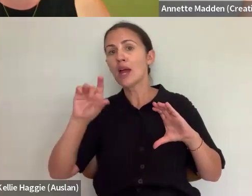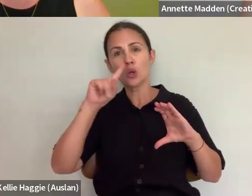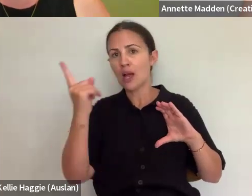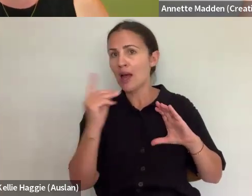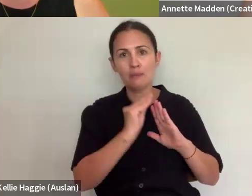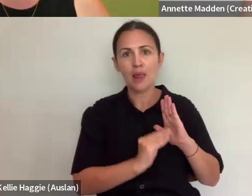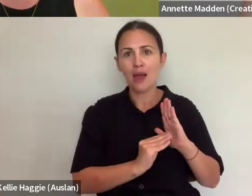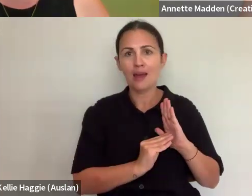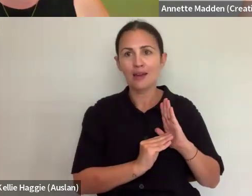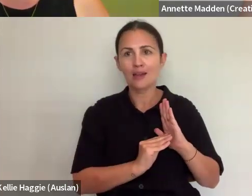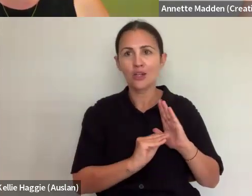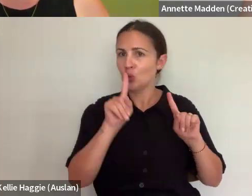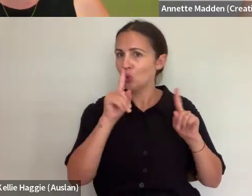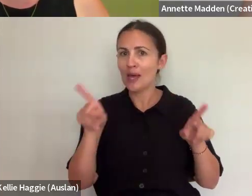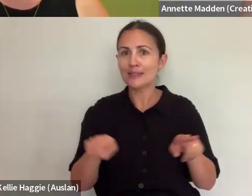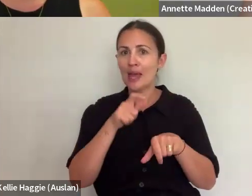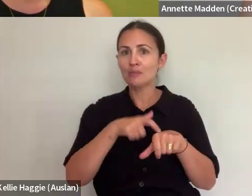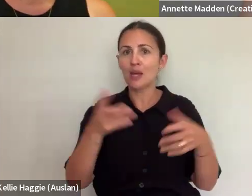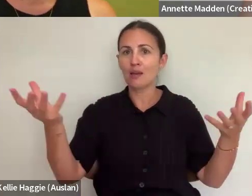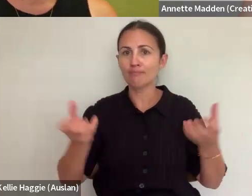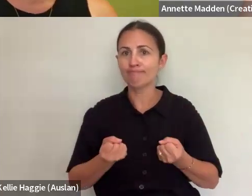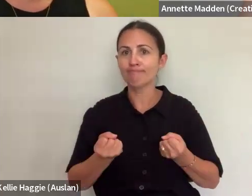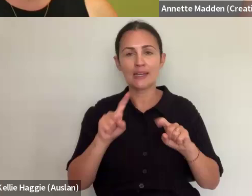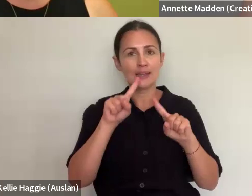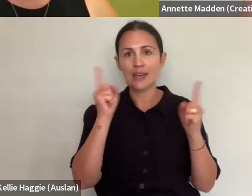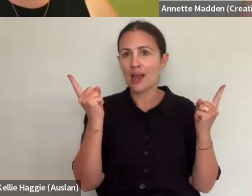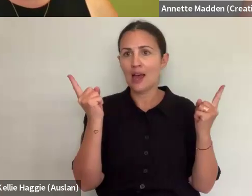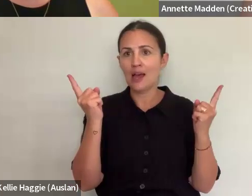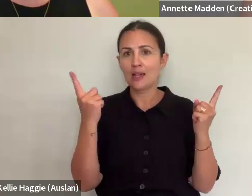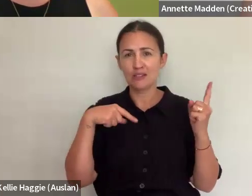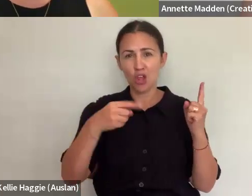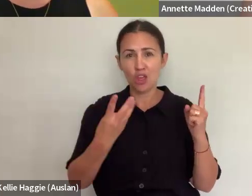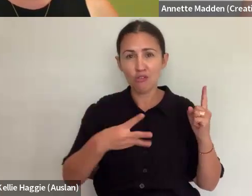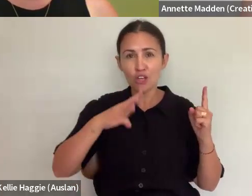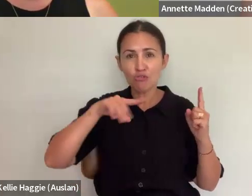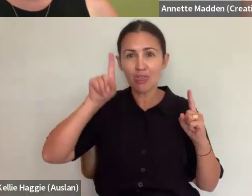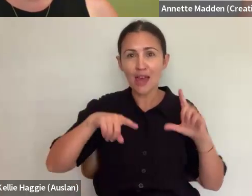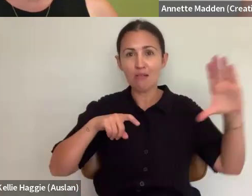saying is, if you are successful with this program, you will need to doublecheck what you